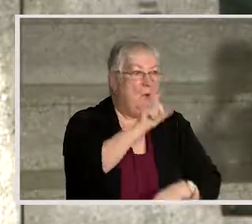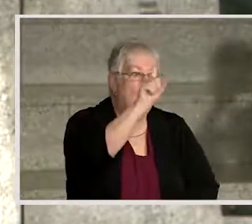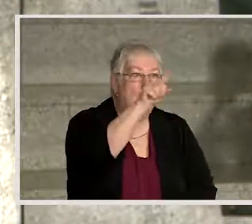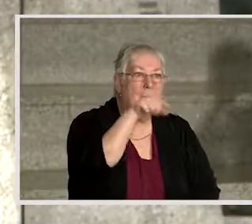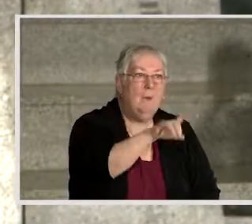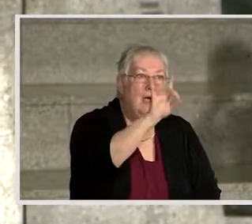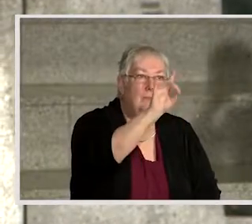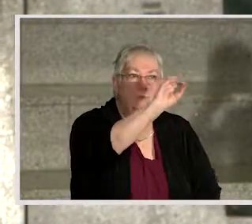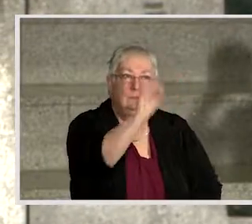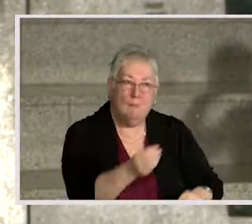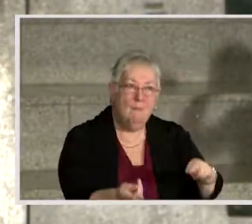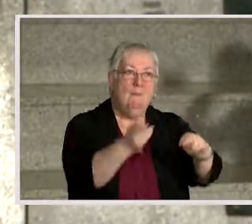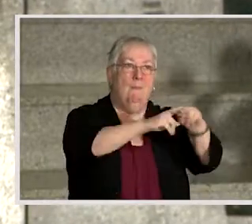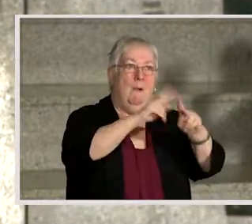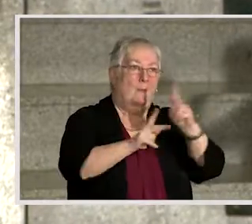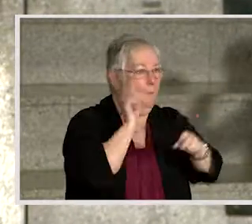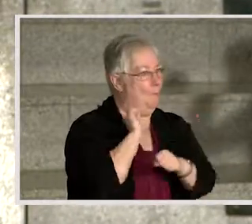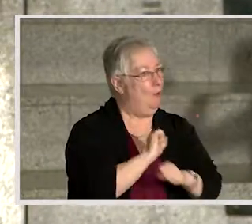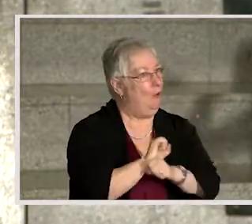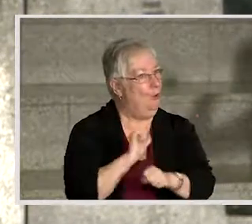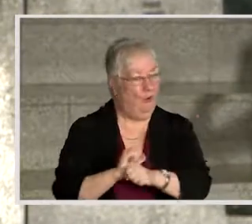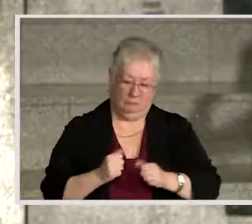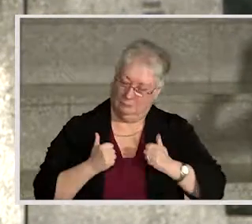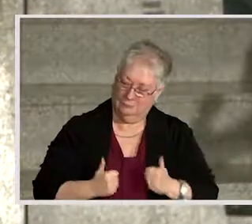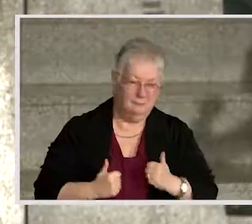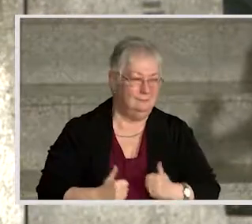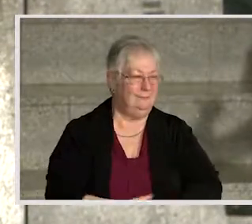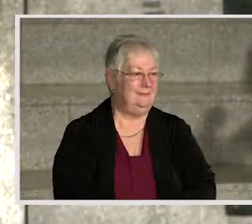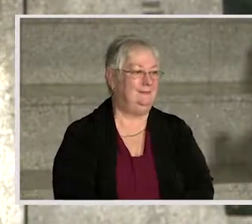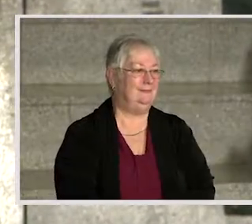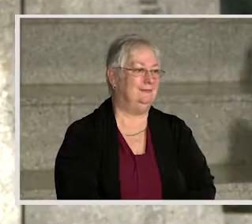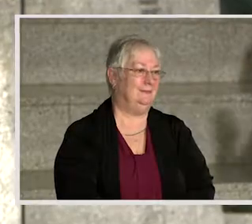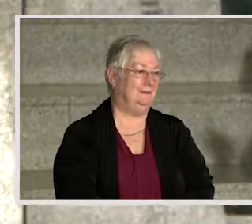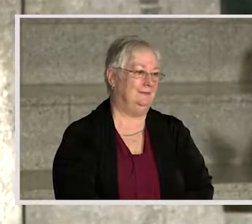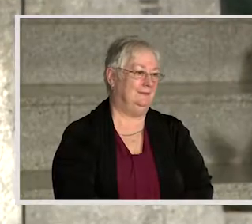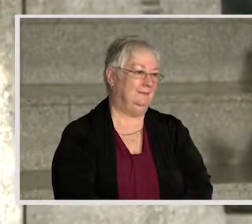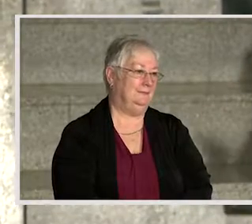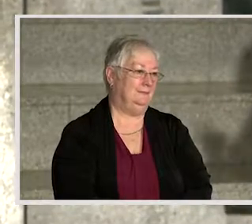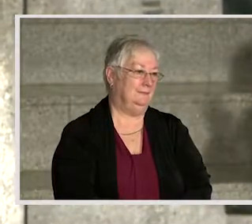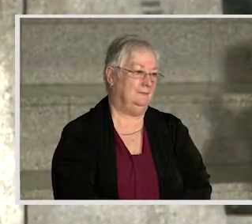IT IS VERY SIGNIFICANT. BUT EVEN MORE SIGNIFICANT IS